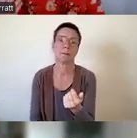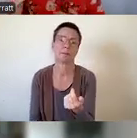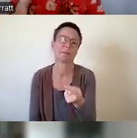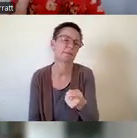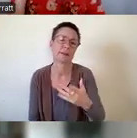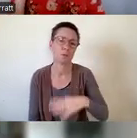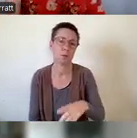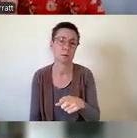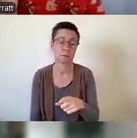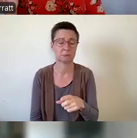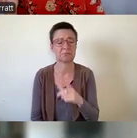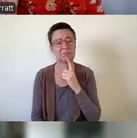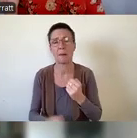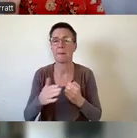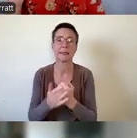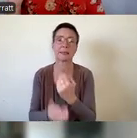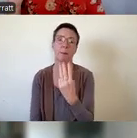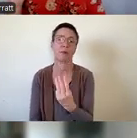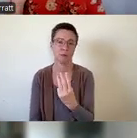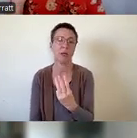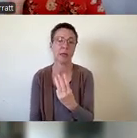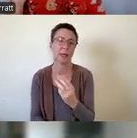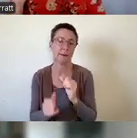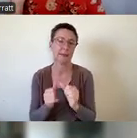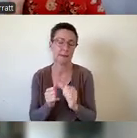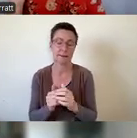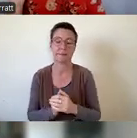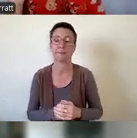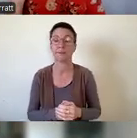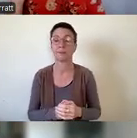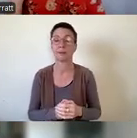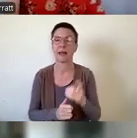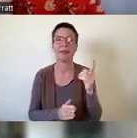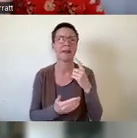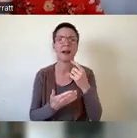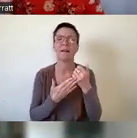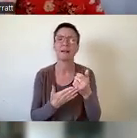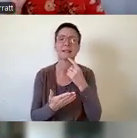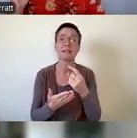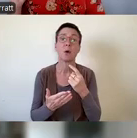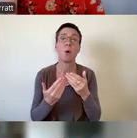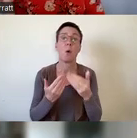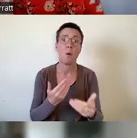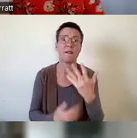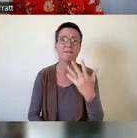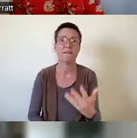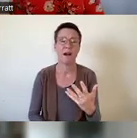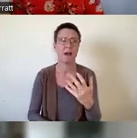I would say no more than three. I think the advice is that any more than five, they might flag it as spam.